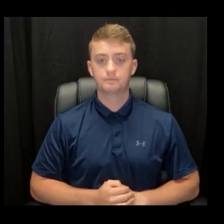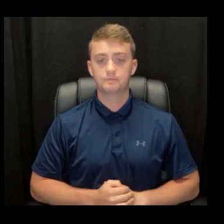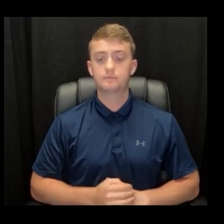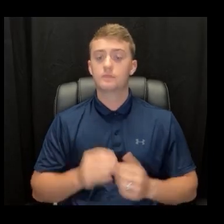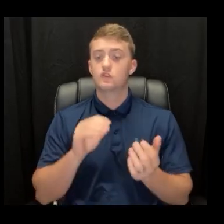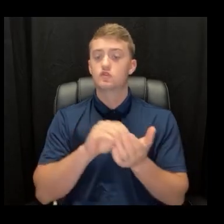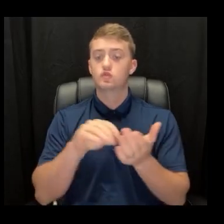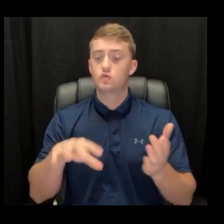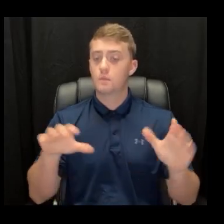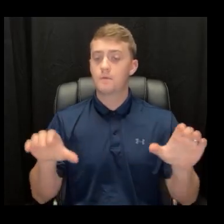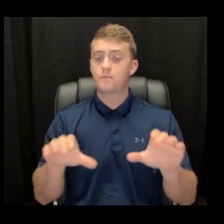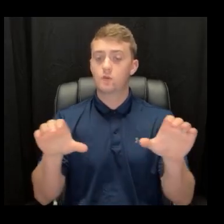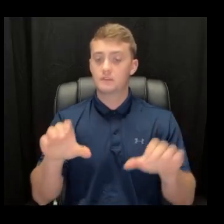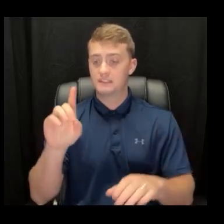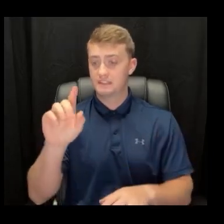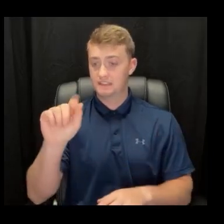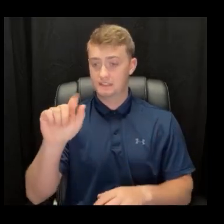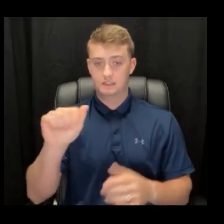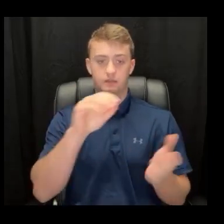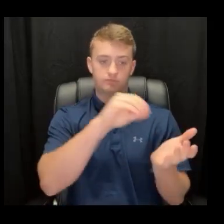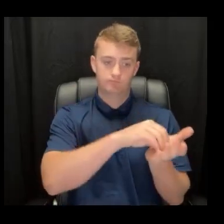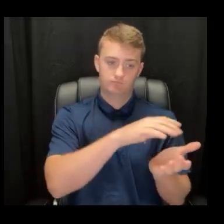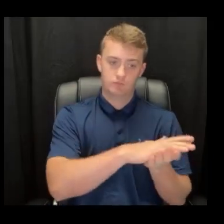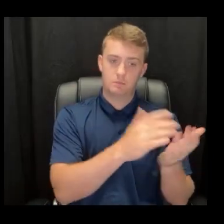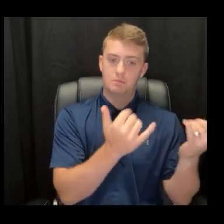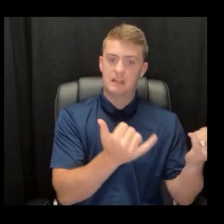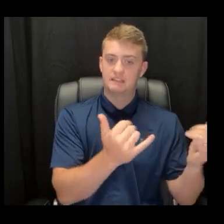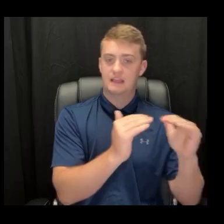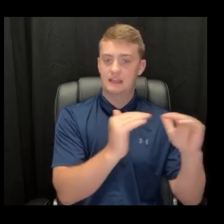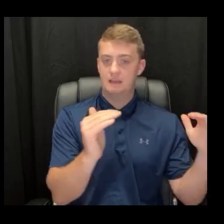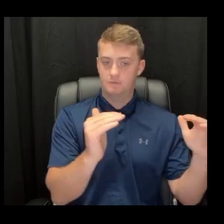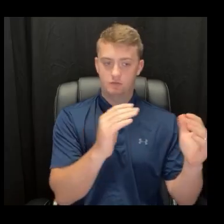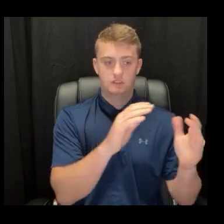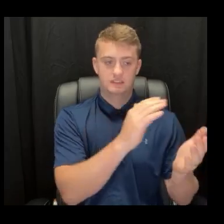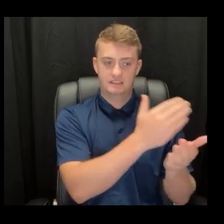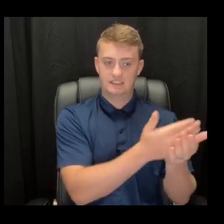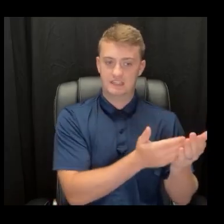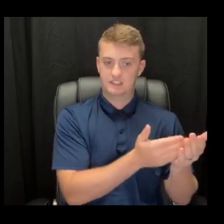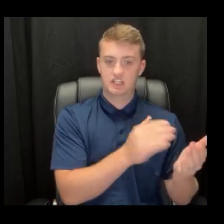Student performance data is documented in the present level section of the IEP and